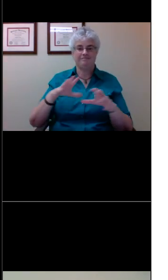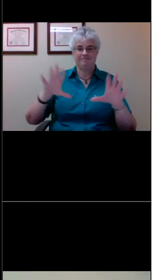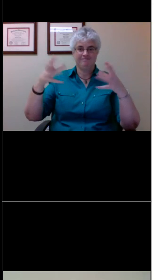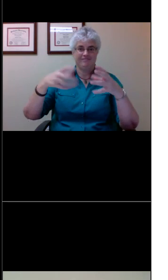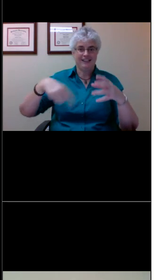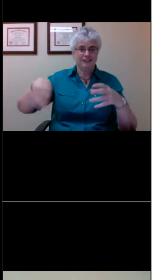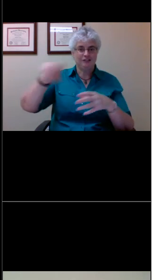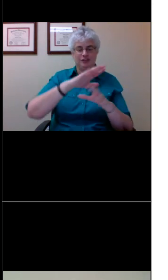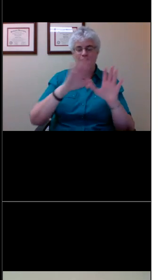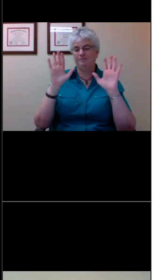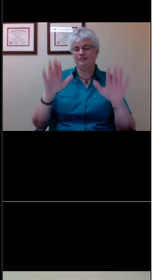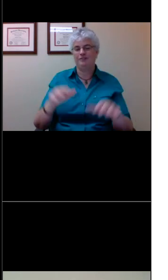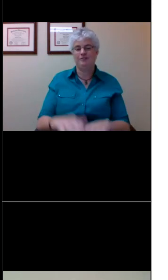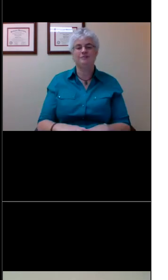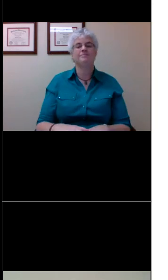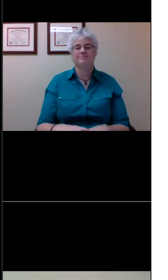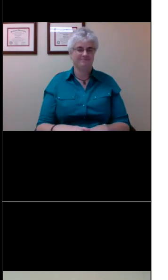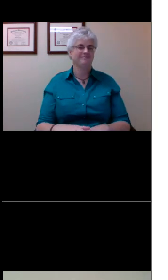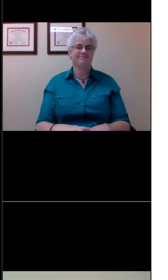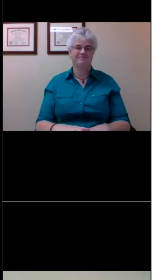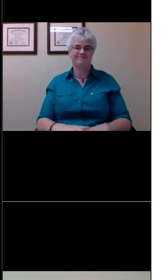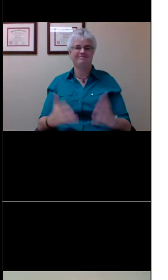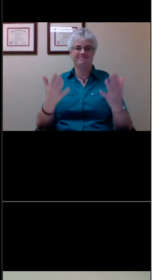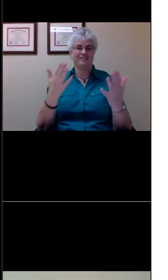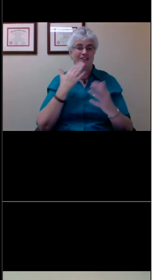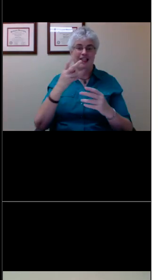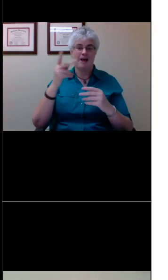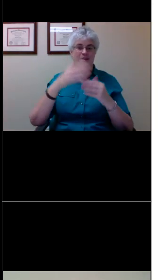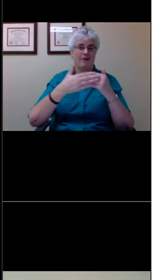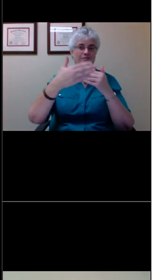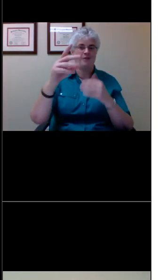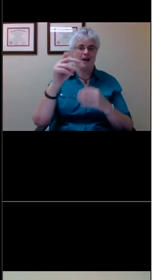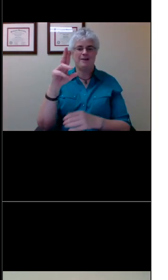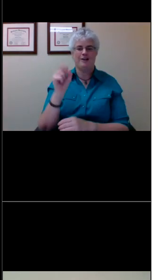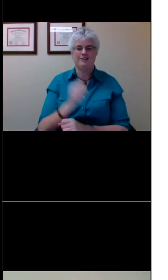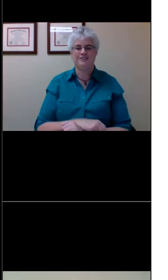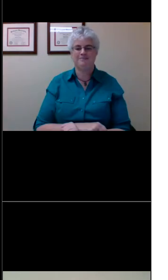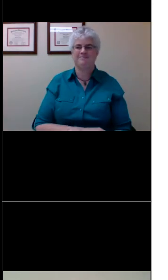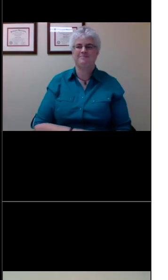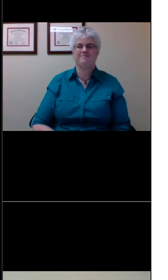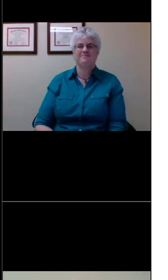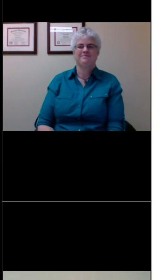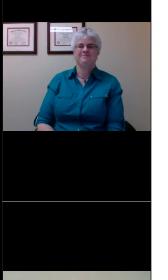It's been a pleasure working with you guys. Yeah, thank you. Cierra: I'm gonna go ahead-